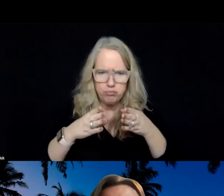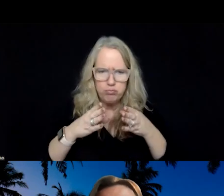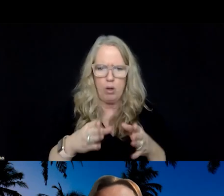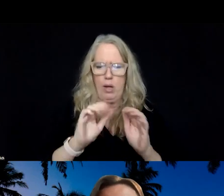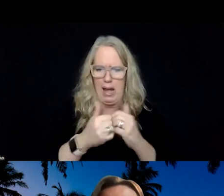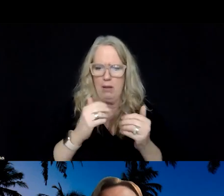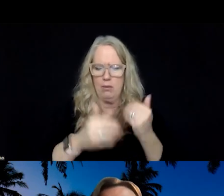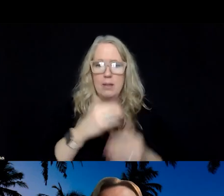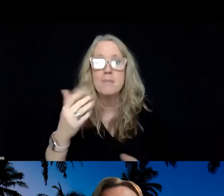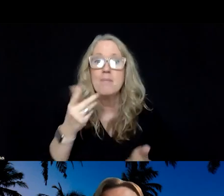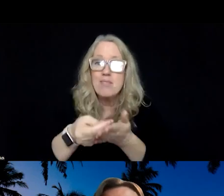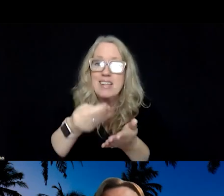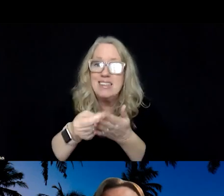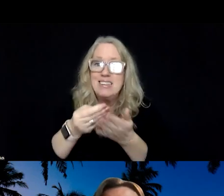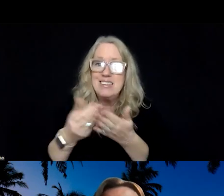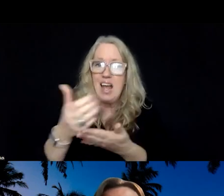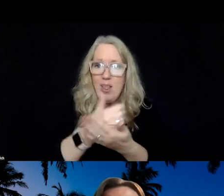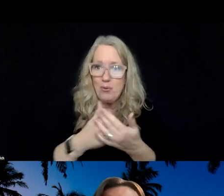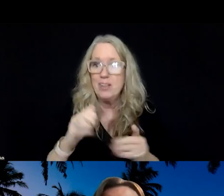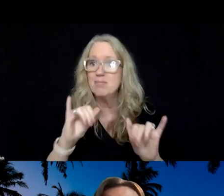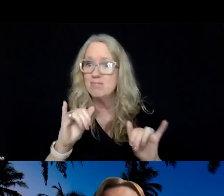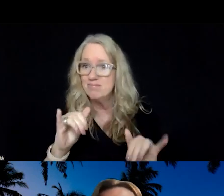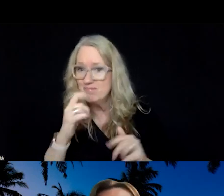SALARY. SURPRISINGLY, LOWEST.